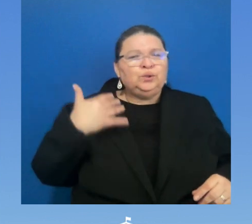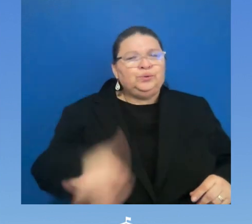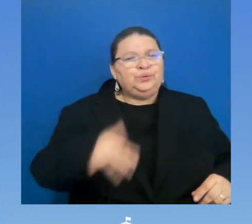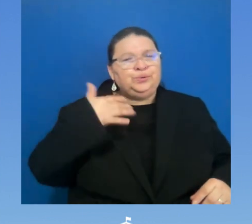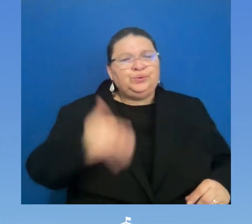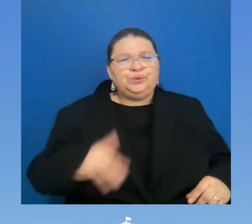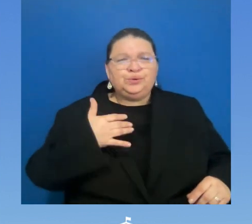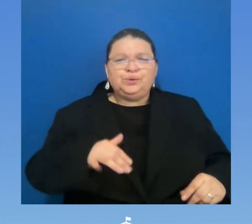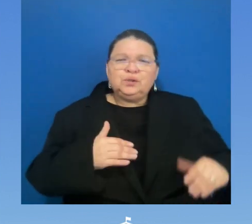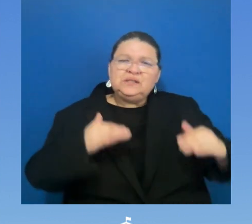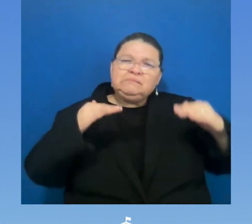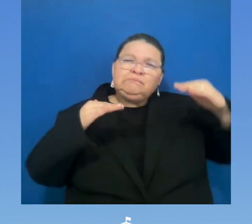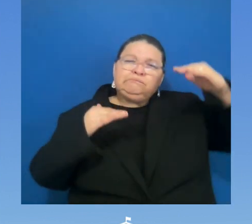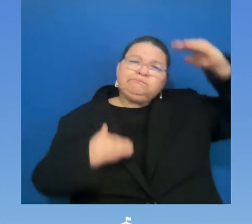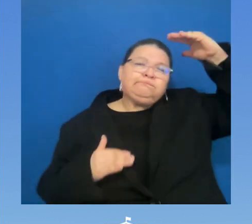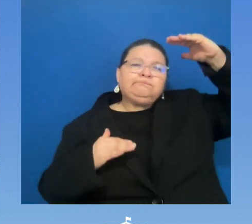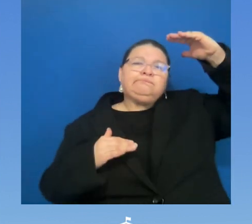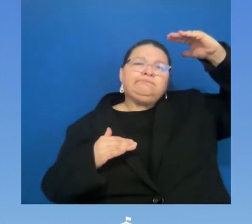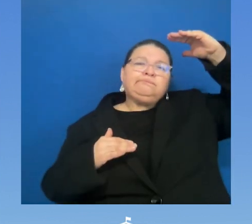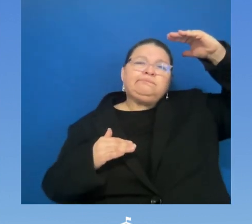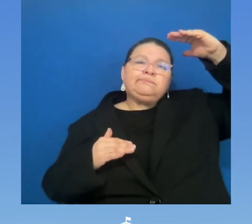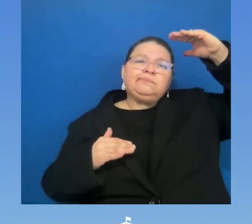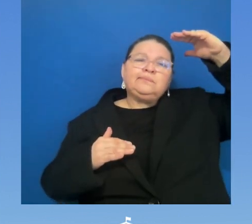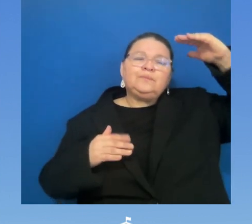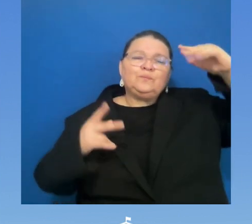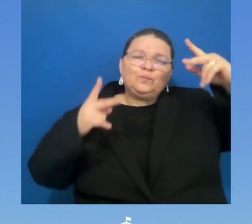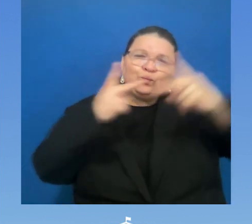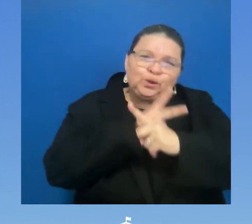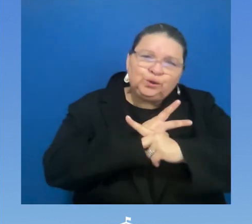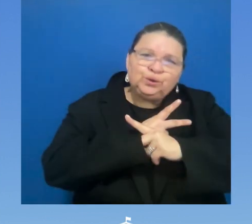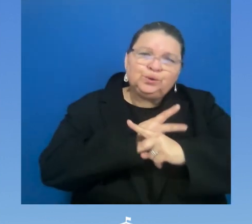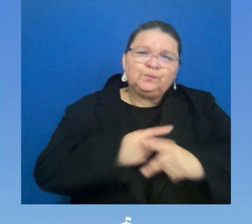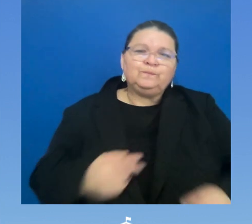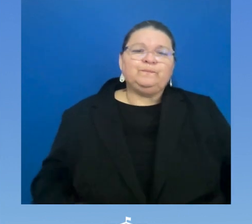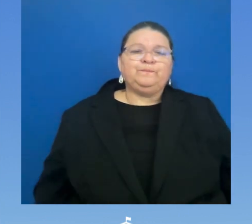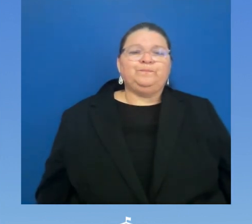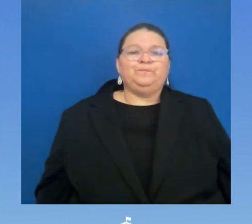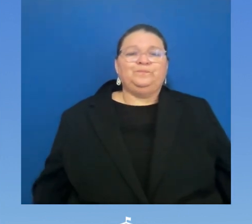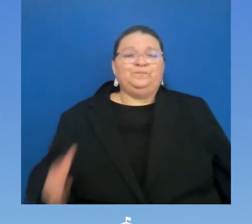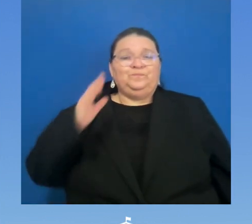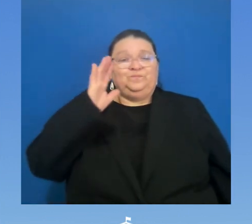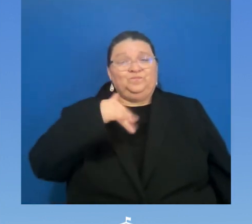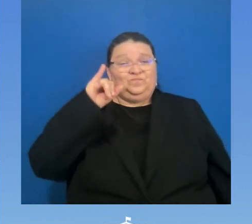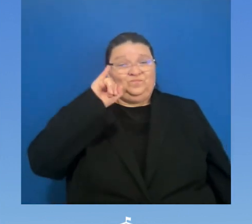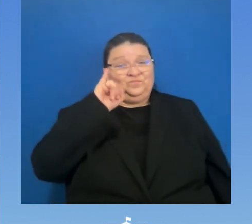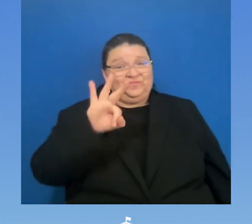Imagine if the balance of those lost wages, money they deserve.